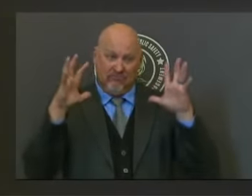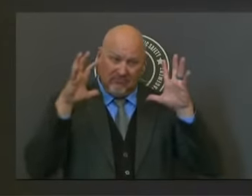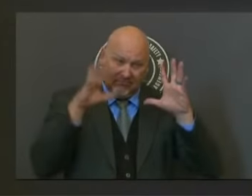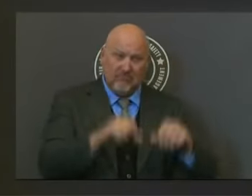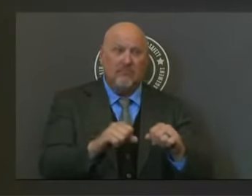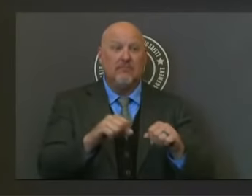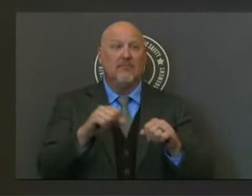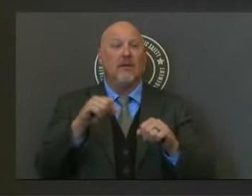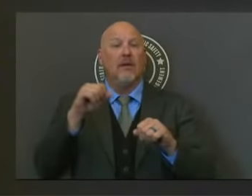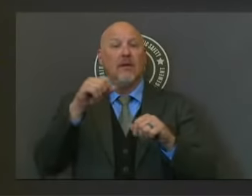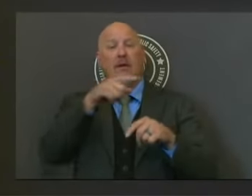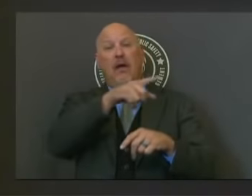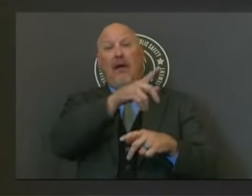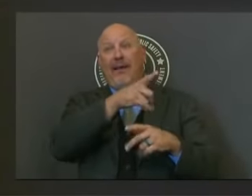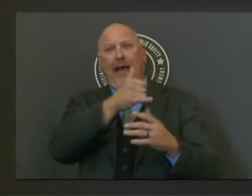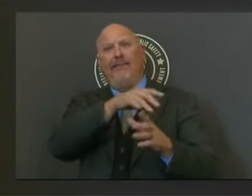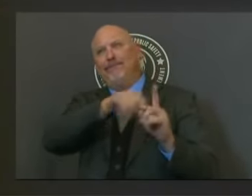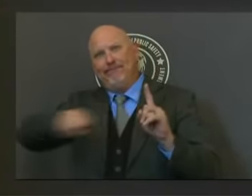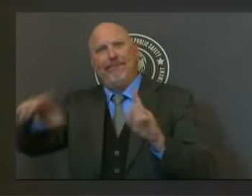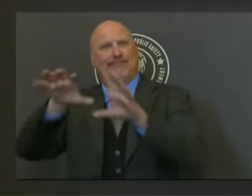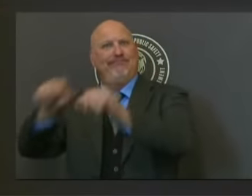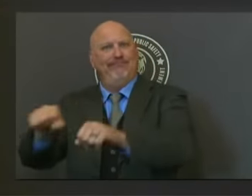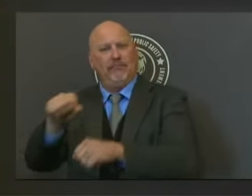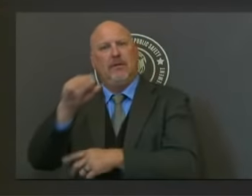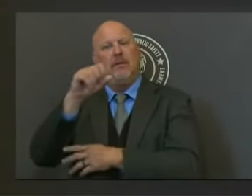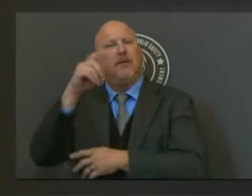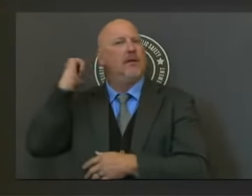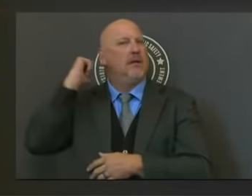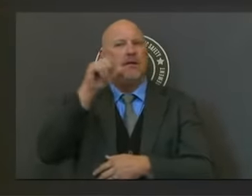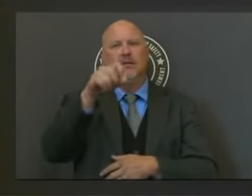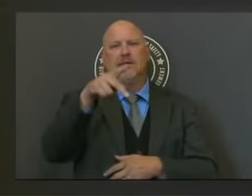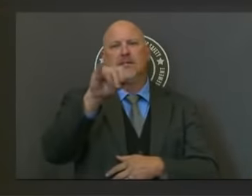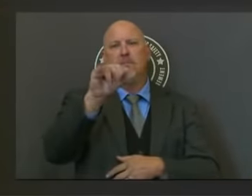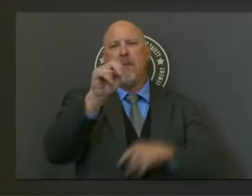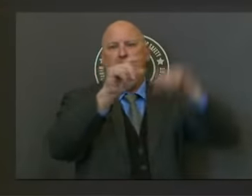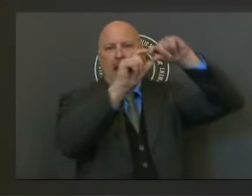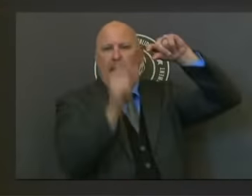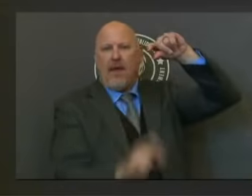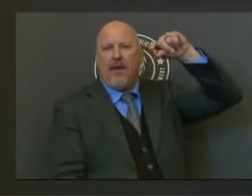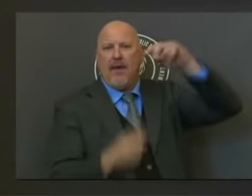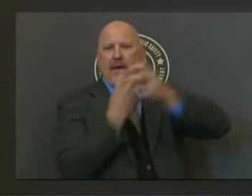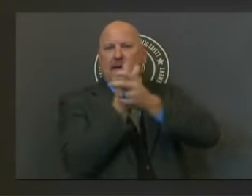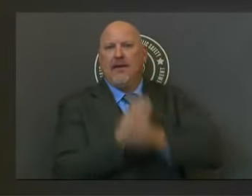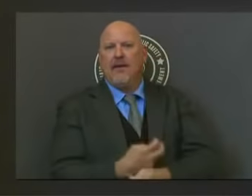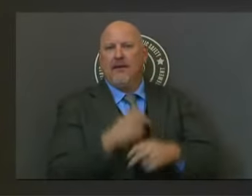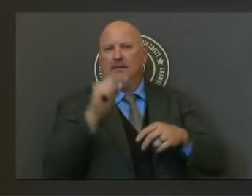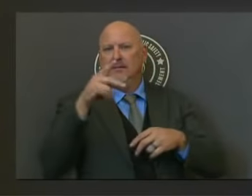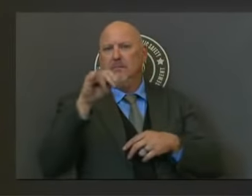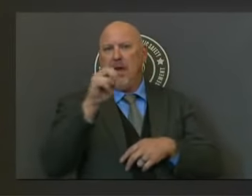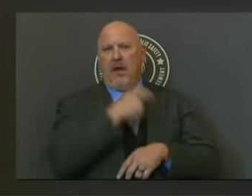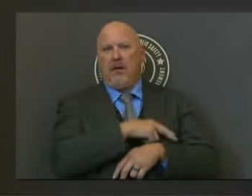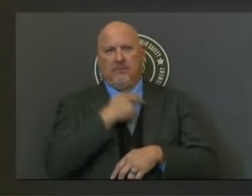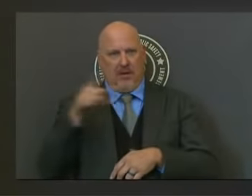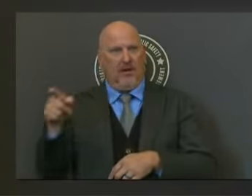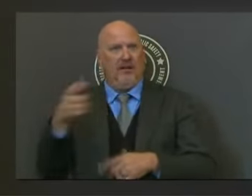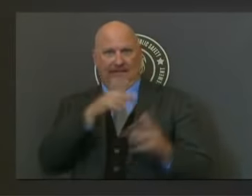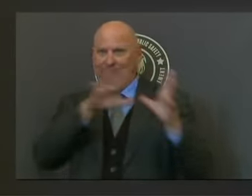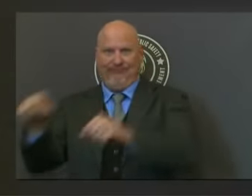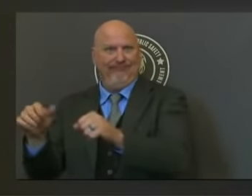treated at I am C. N. L. the US hospitals we have experts and I